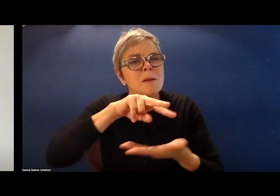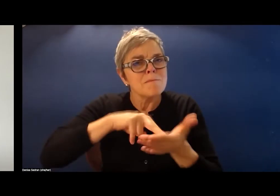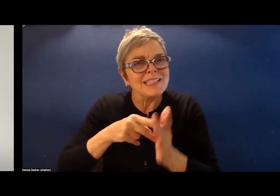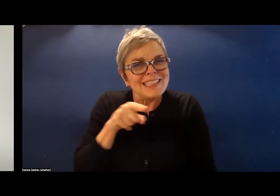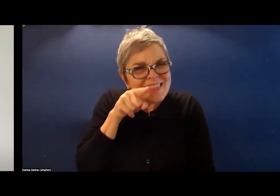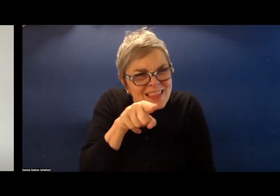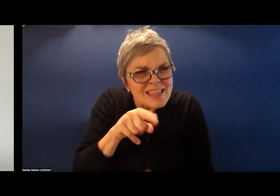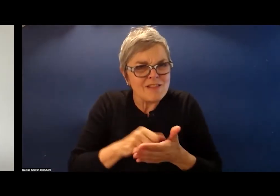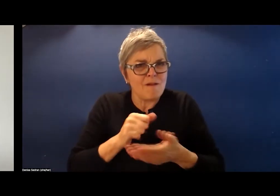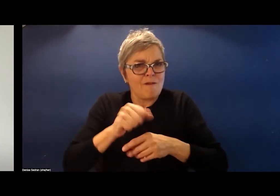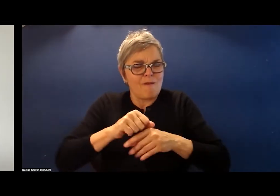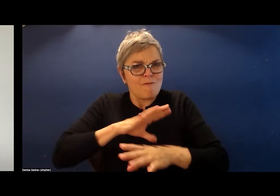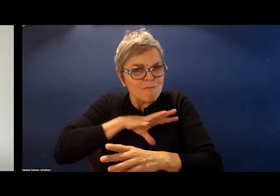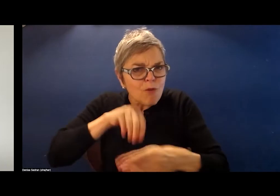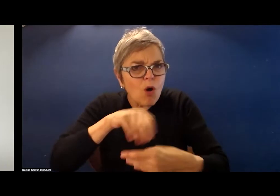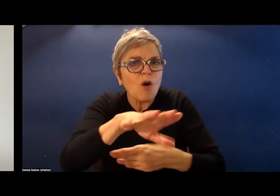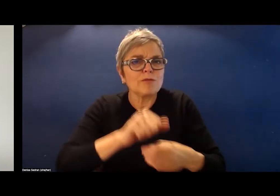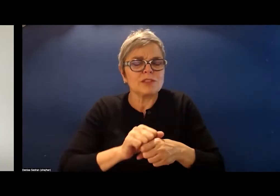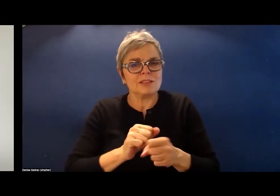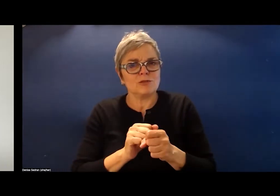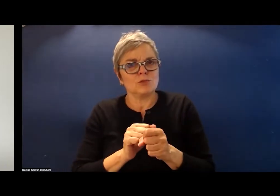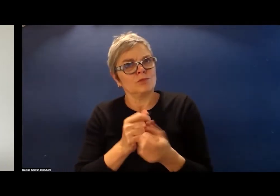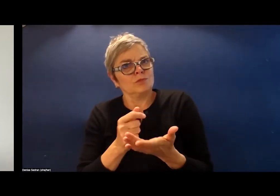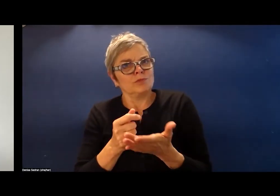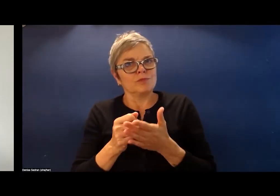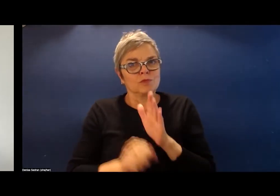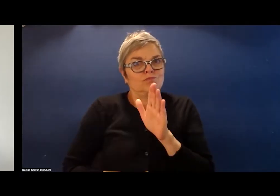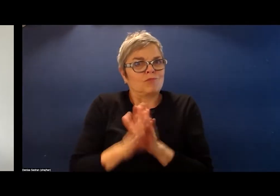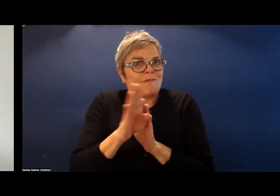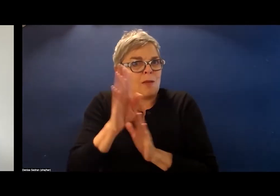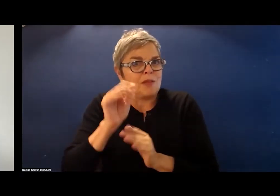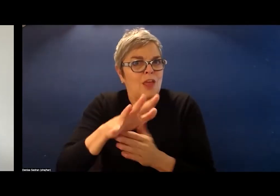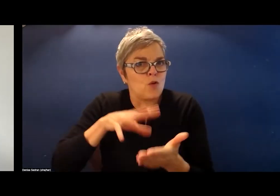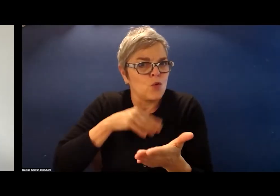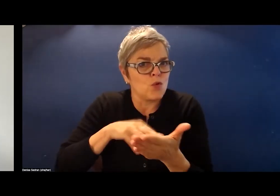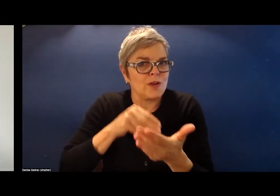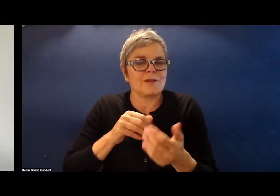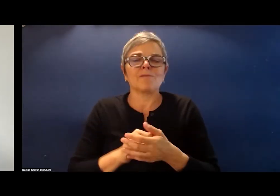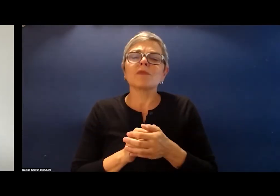And that's not to say there aren't guides and support systems in place along the way to support students,